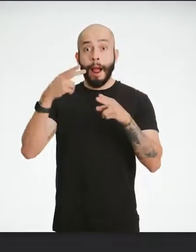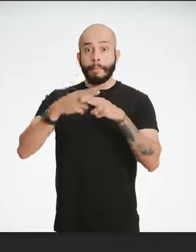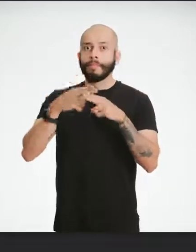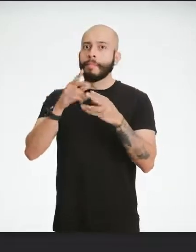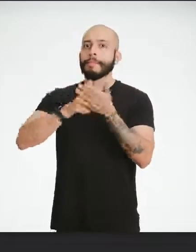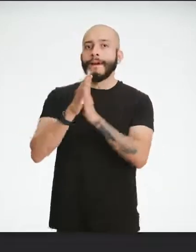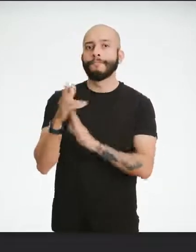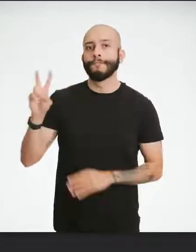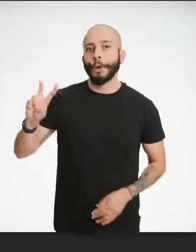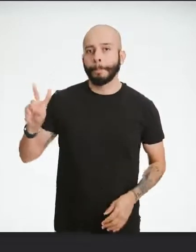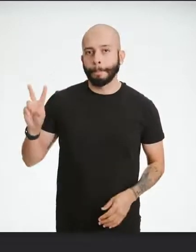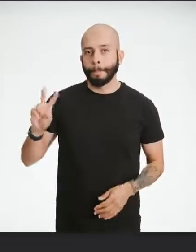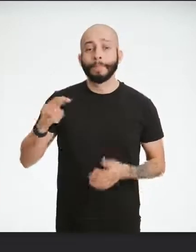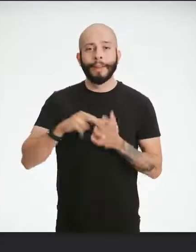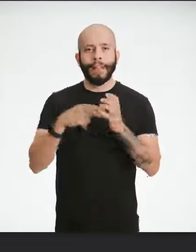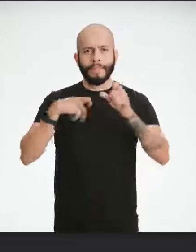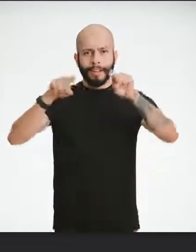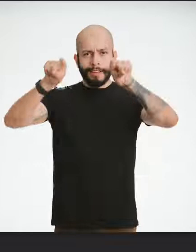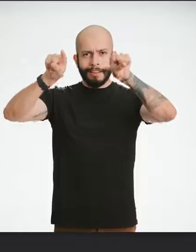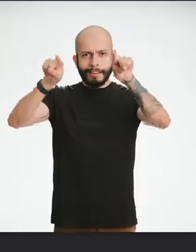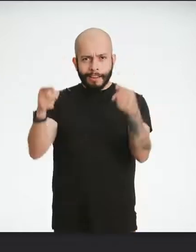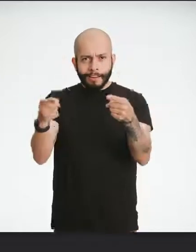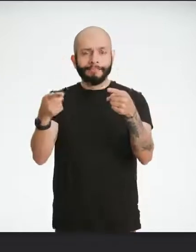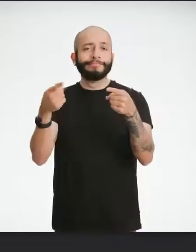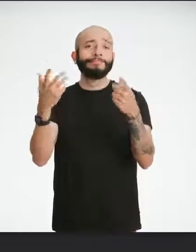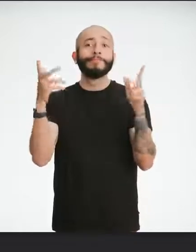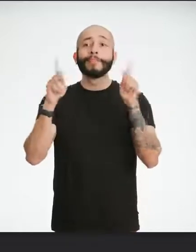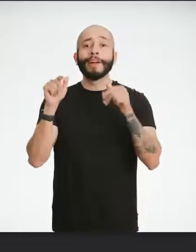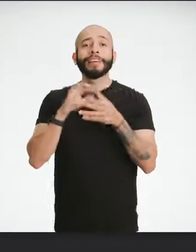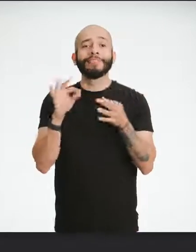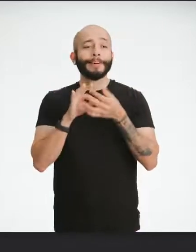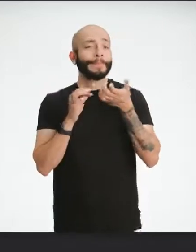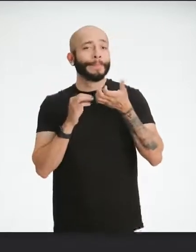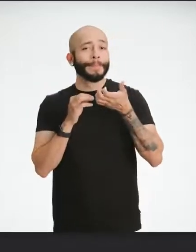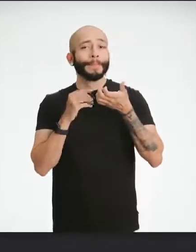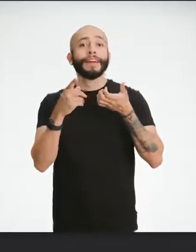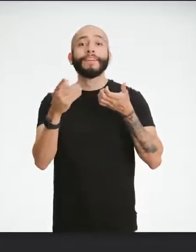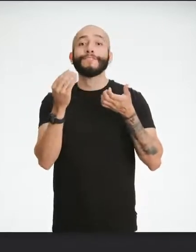The phrase has to include the app name as a variable, and I've included the time frame